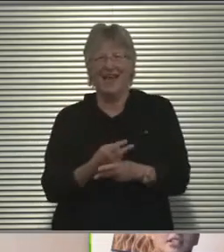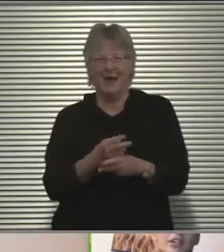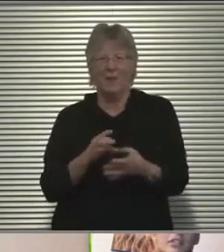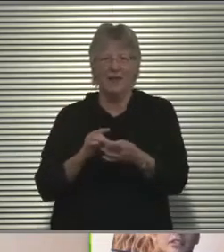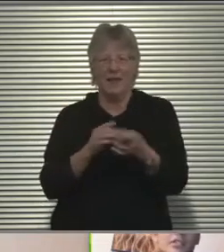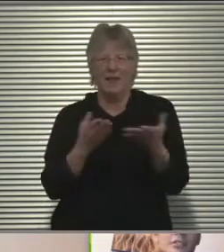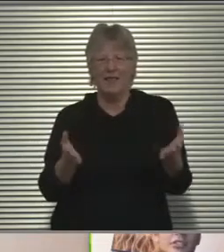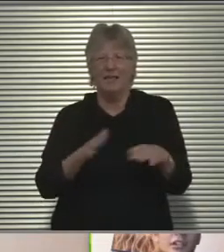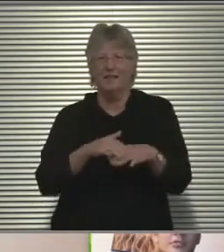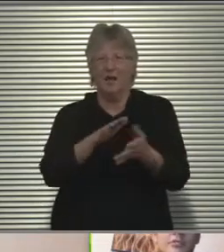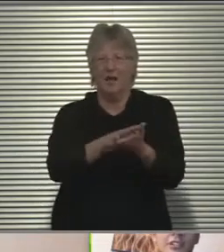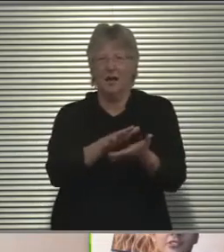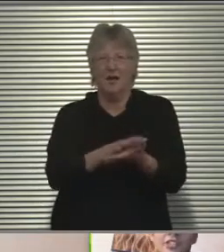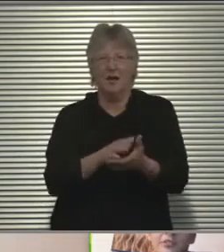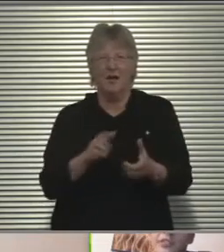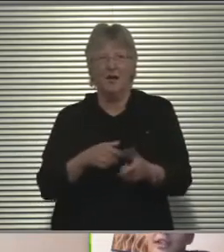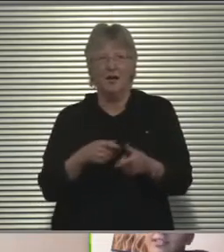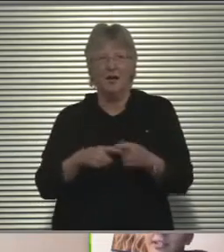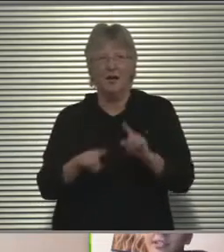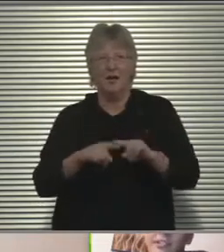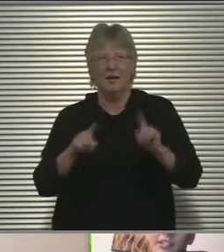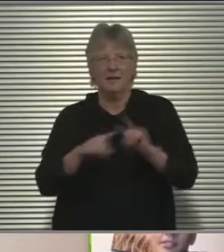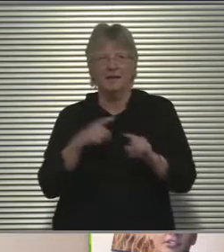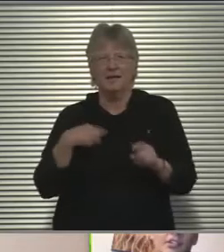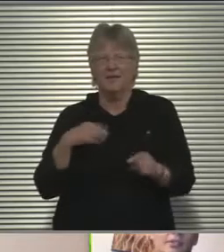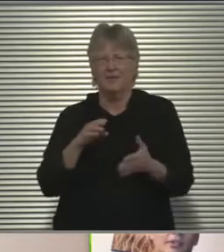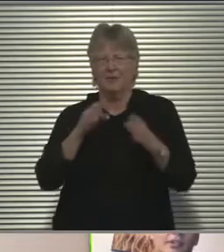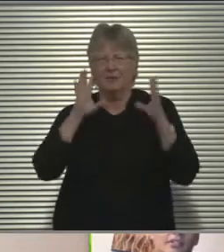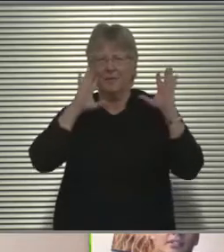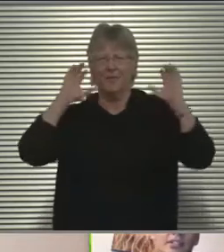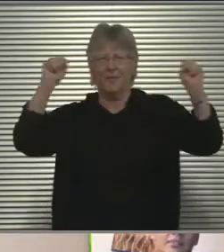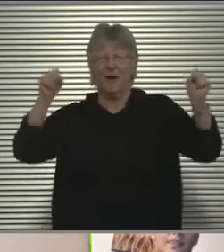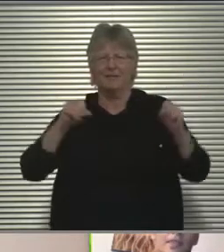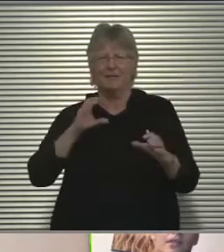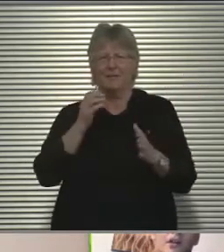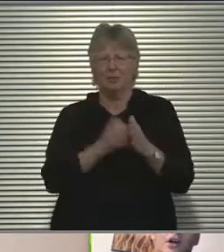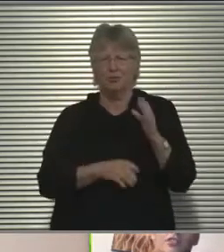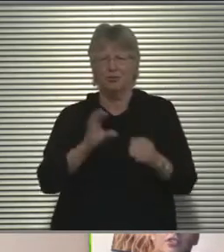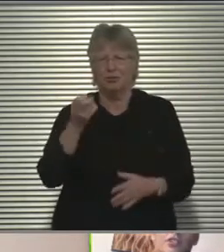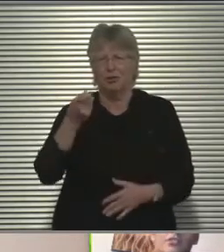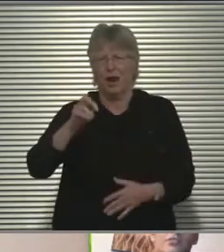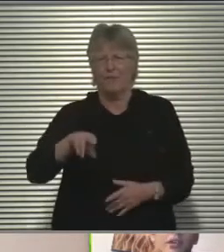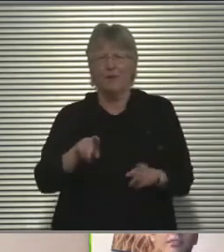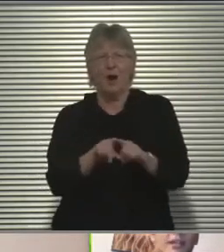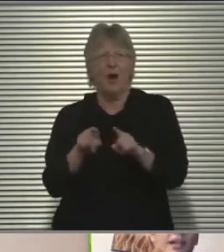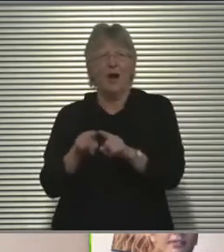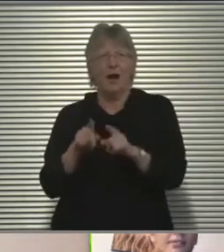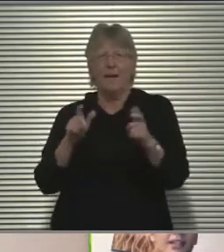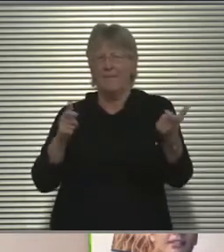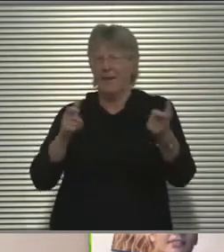SATO hosts a future health professionals chapter and secretary of the SATO Red Cross Club. Also, a huge part of my life that is